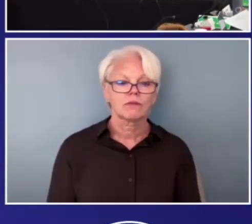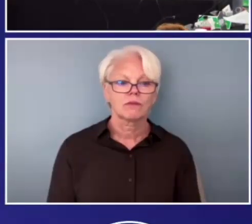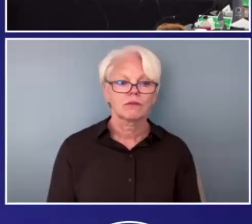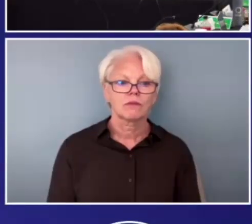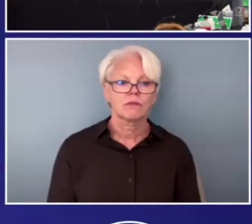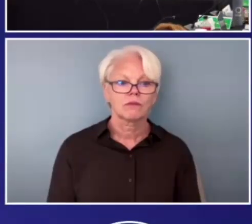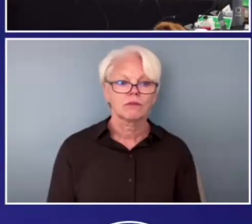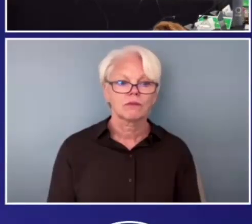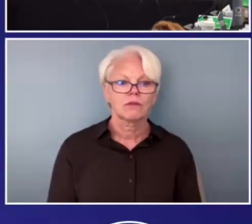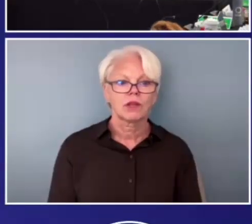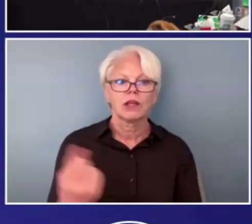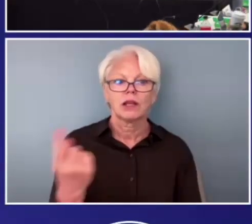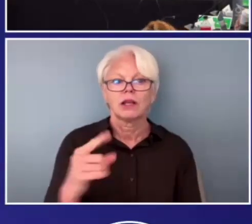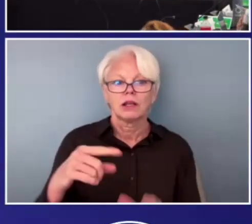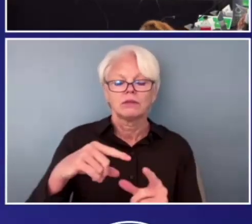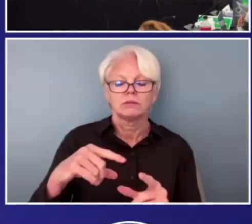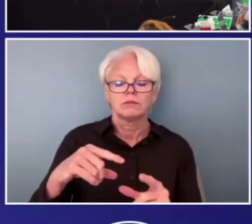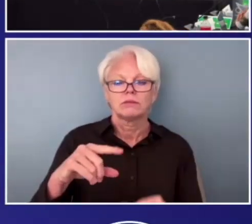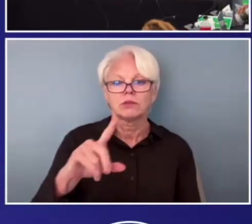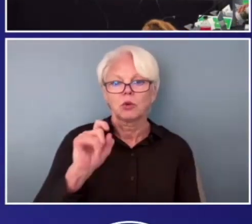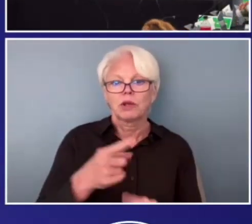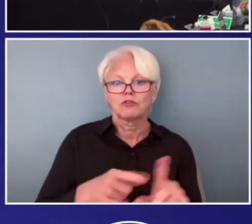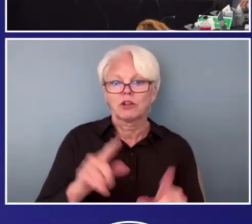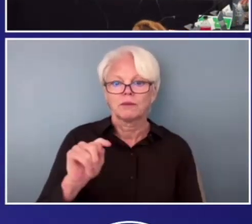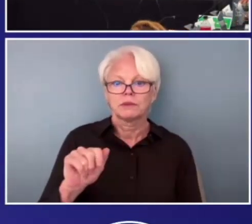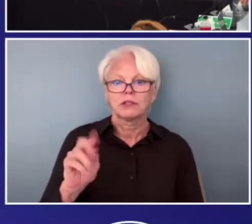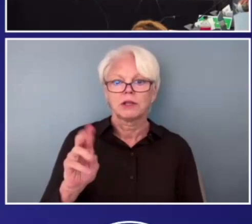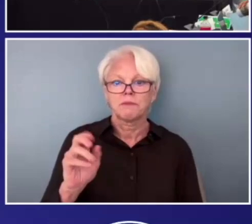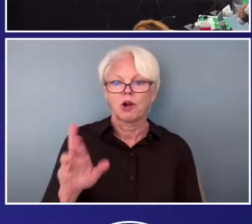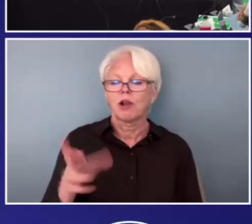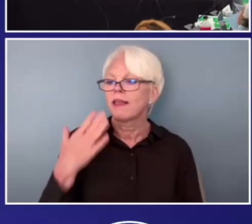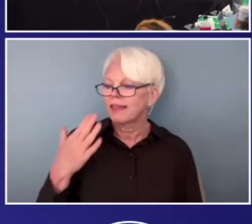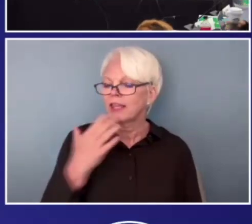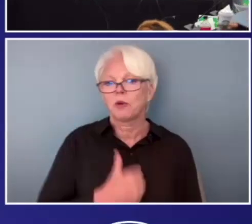We have a question from Tamar. Thank you. Apologies. Just before we move